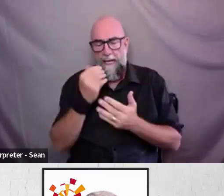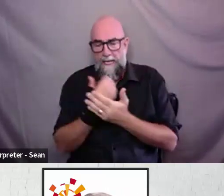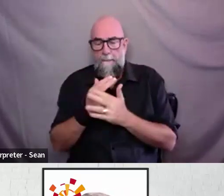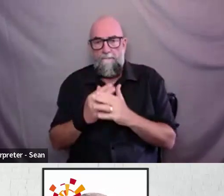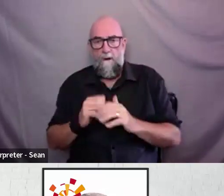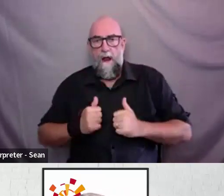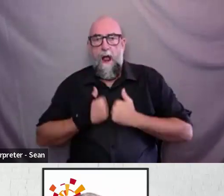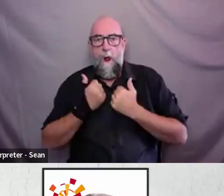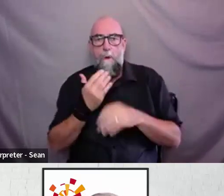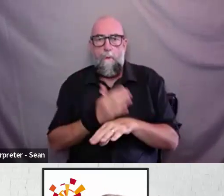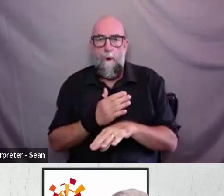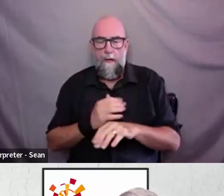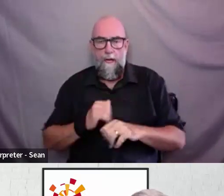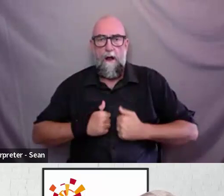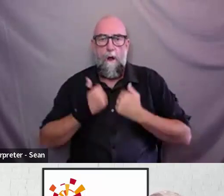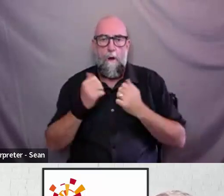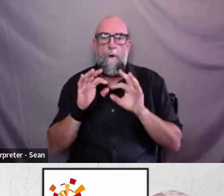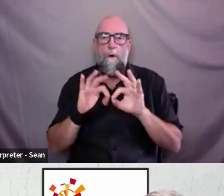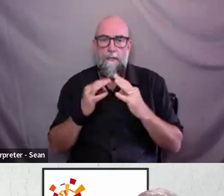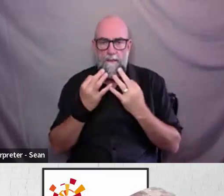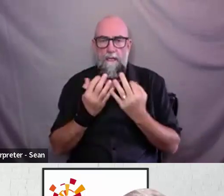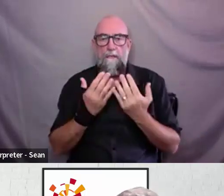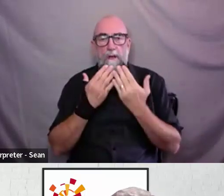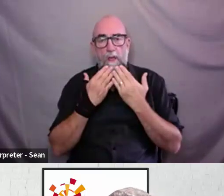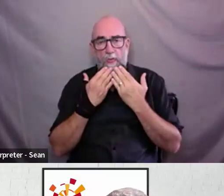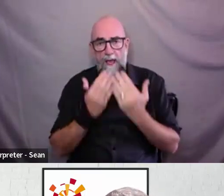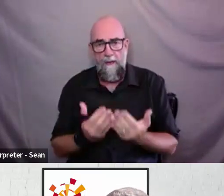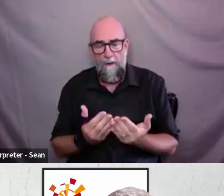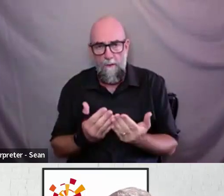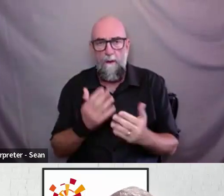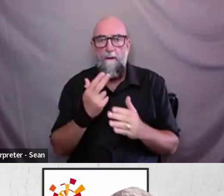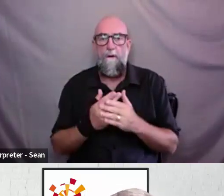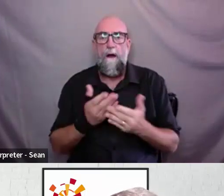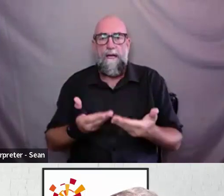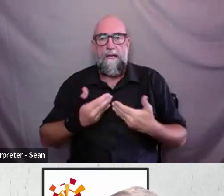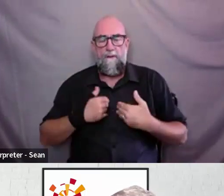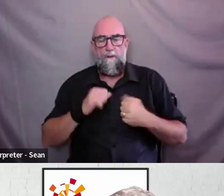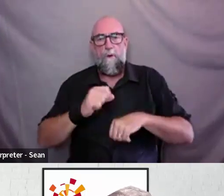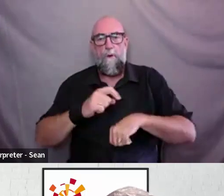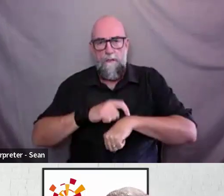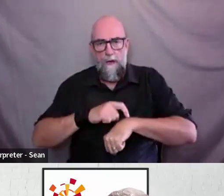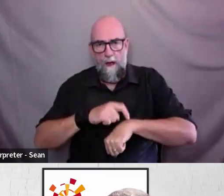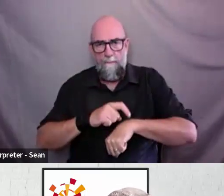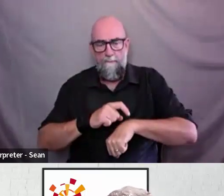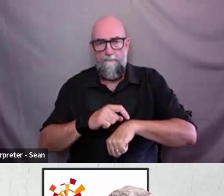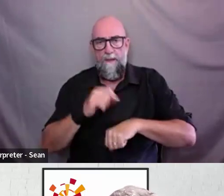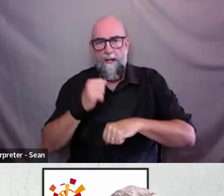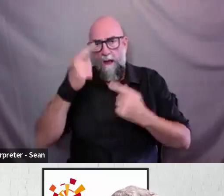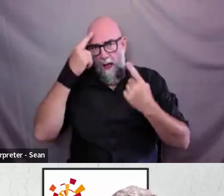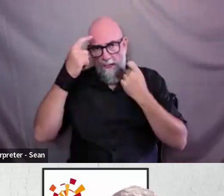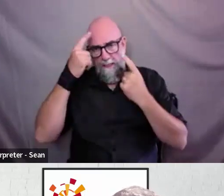is joining this webinar. I also want to remind people that we will be